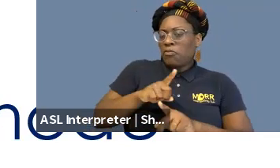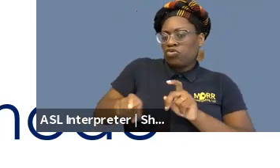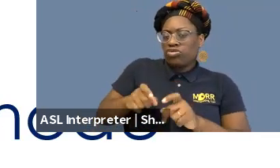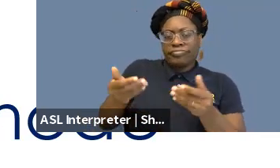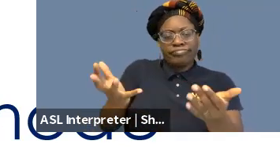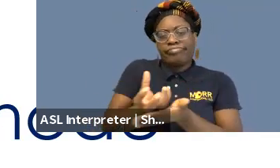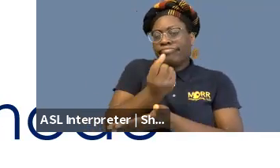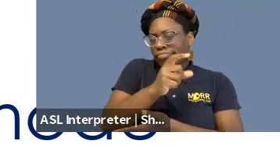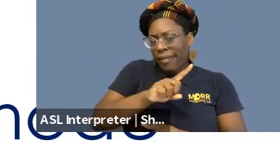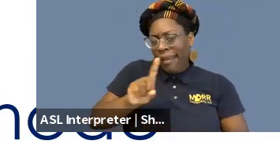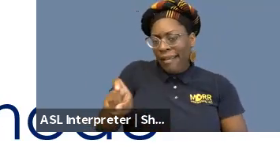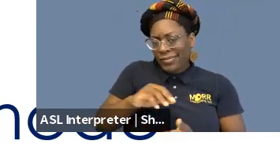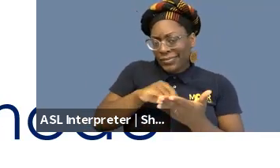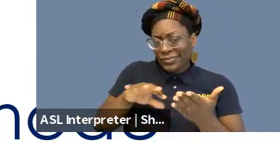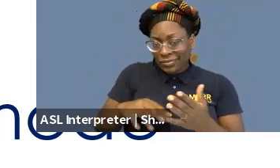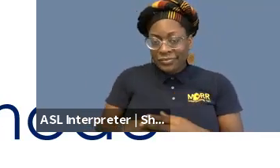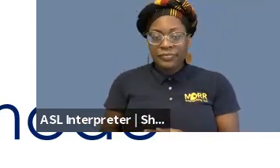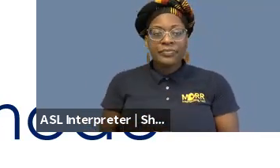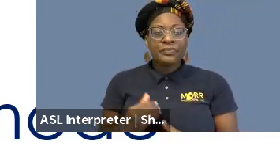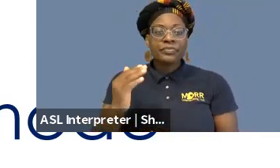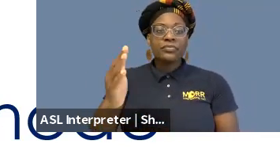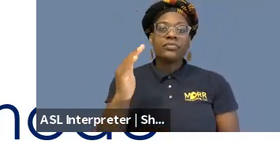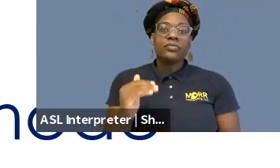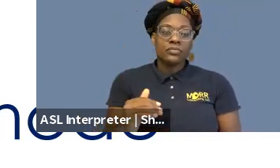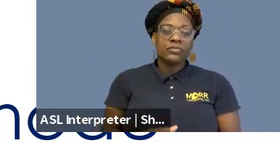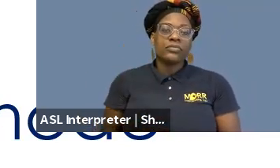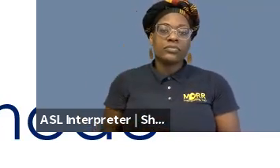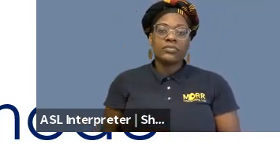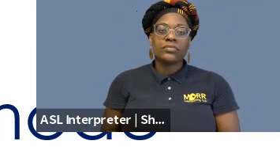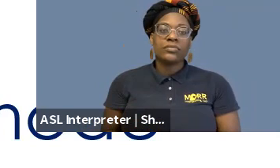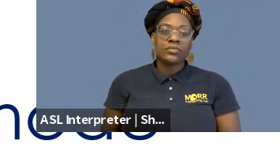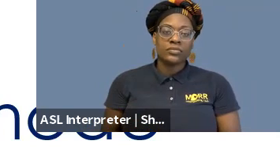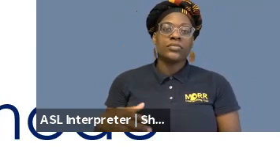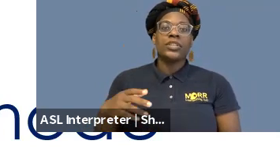it's first important to consider the delivery mode. Is the presentation in-person or online?